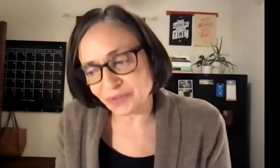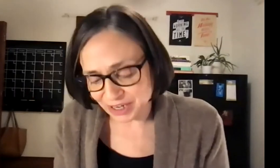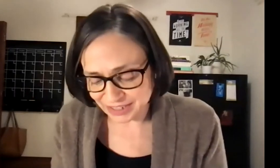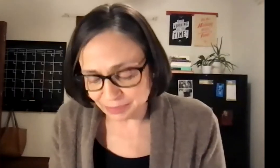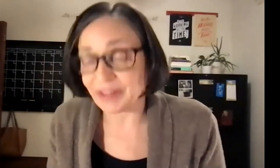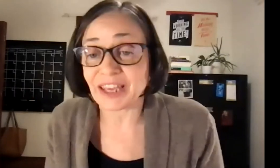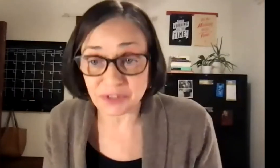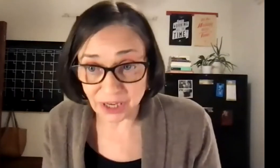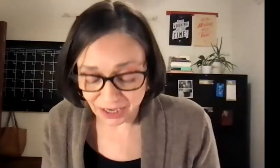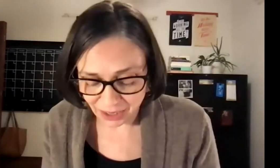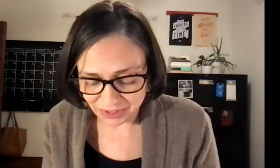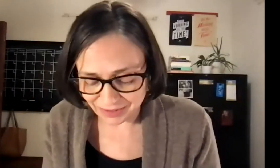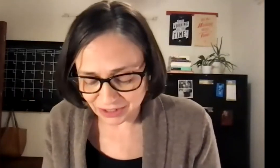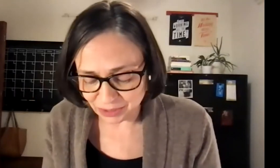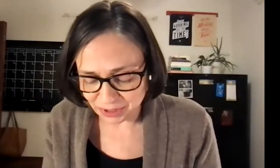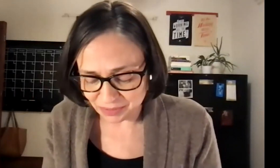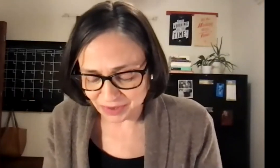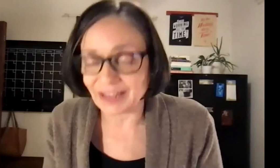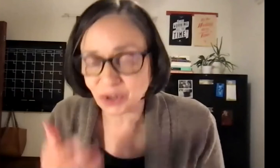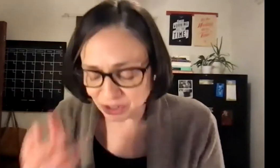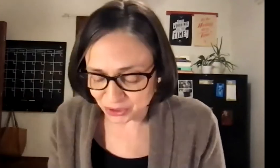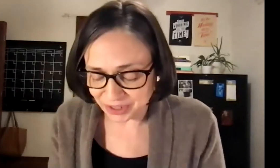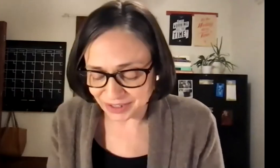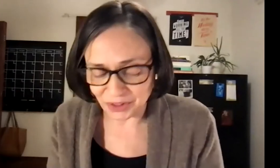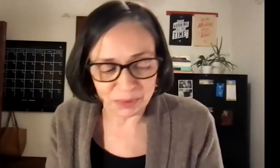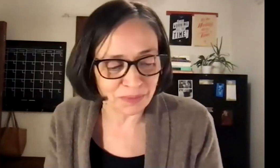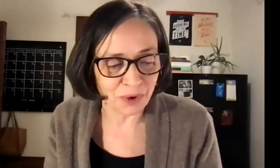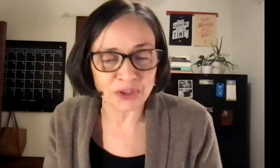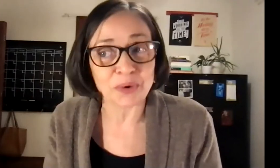of lynching and the issue around Phillip Guston's shows being postponed during this time of